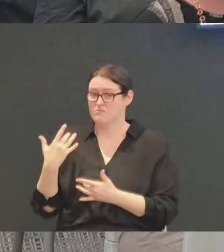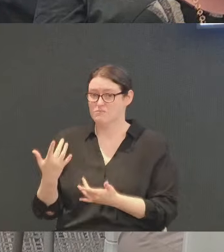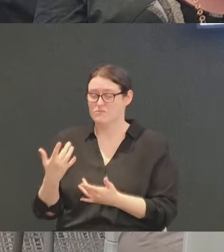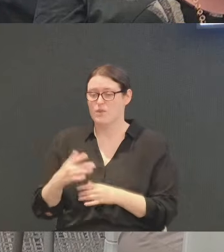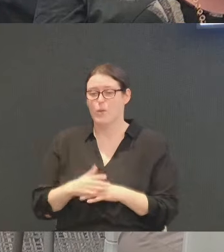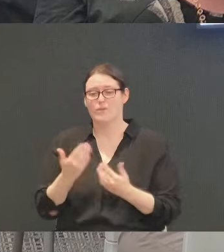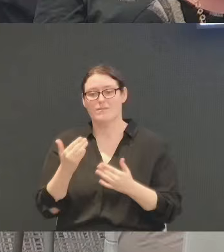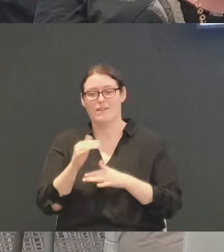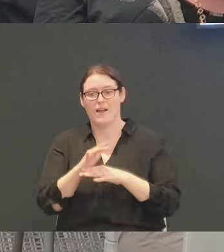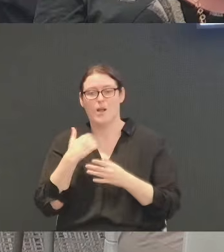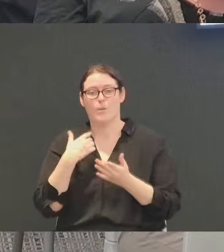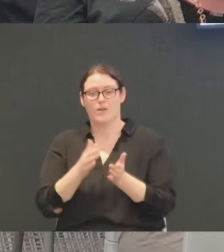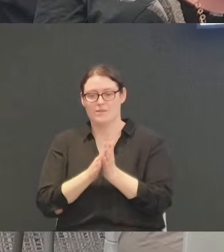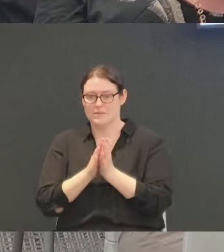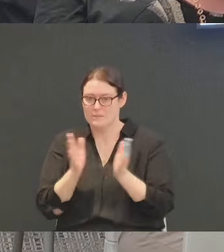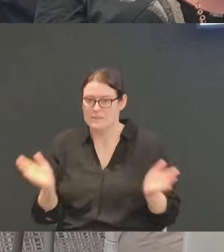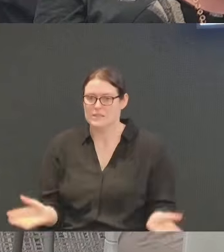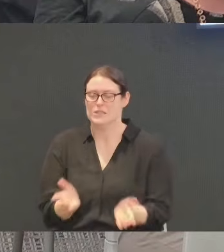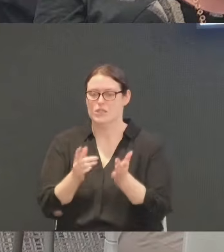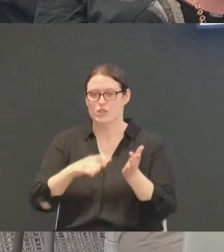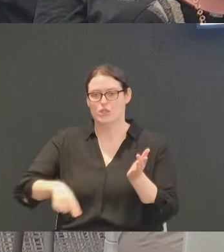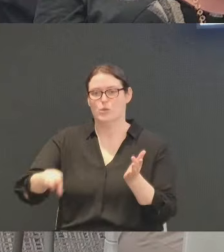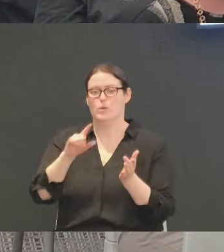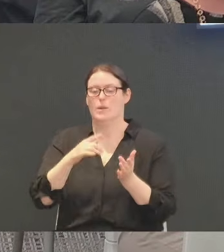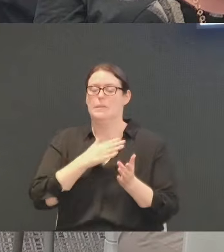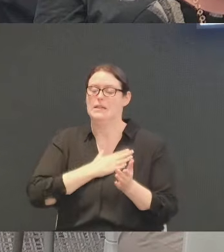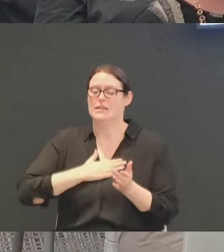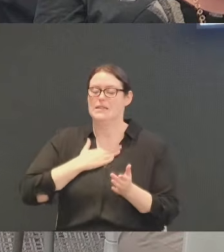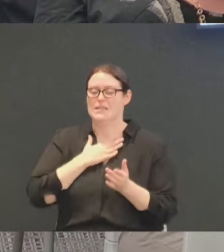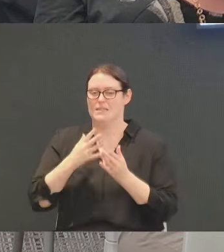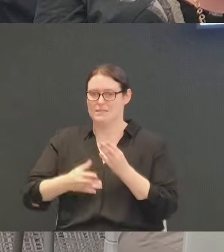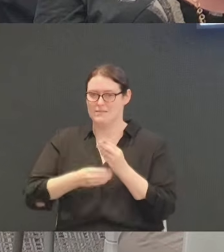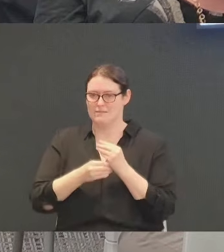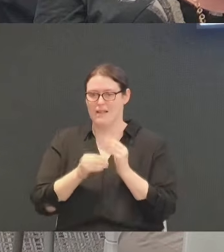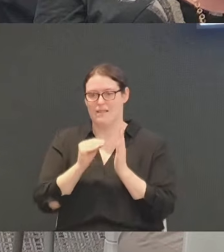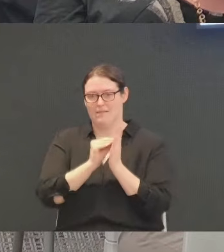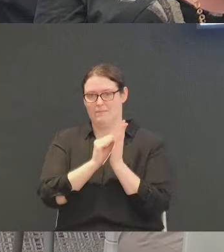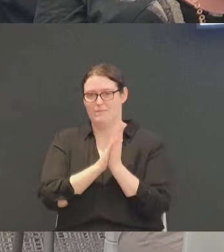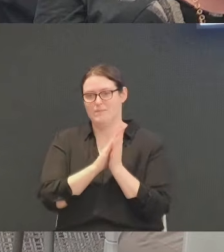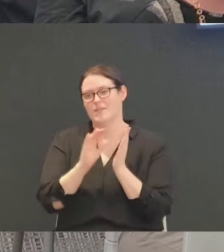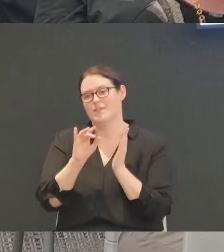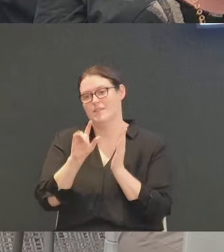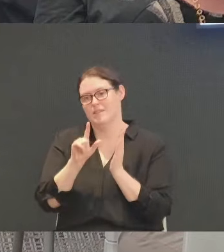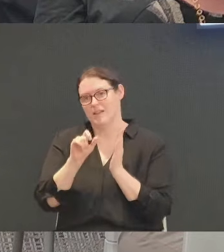support Hamilton County Children's Services Levy. This levy helps keep children safe. It